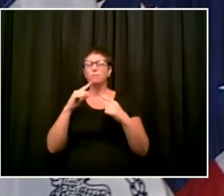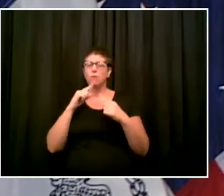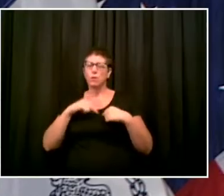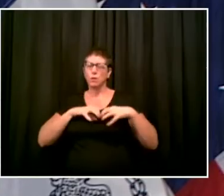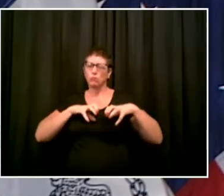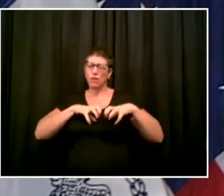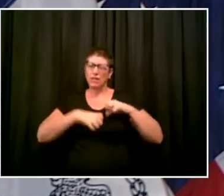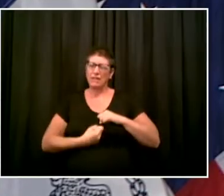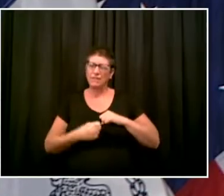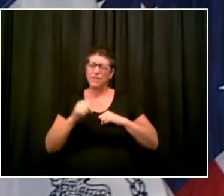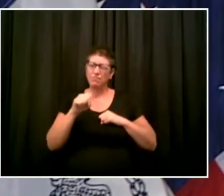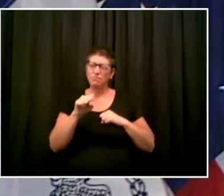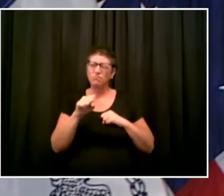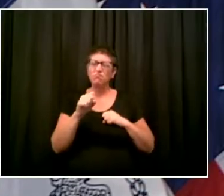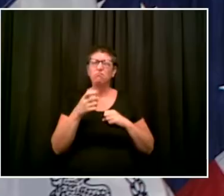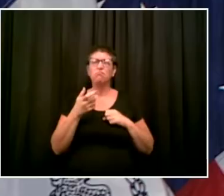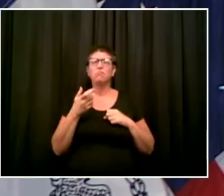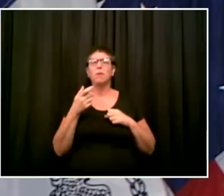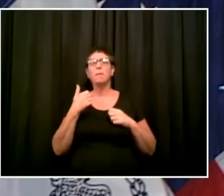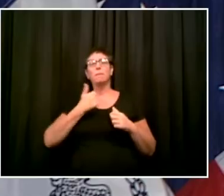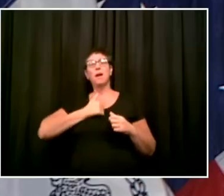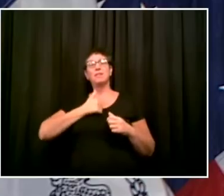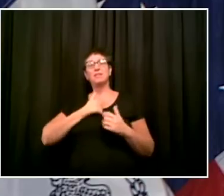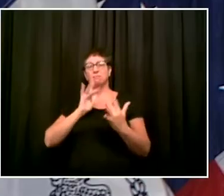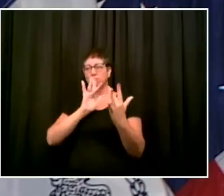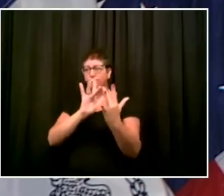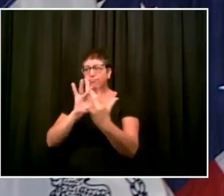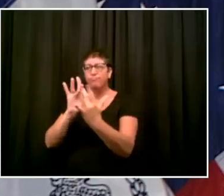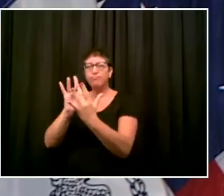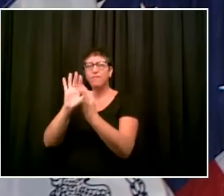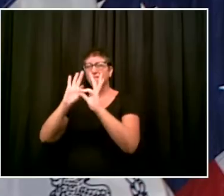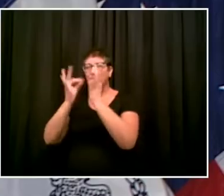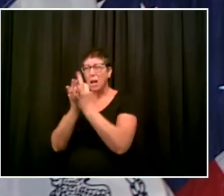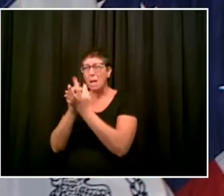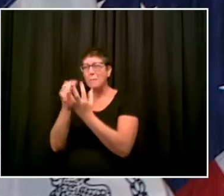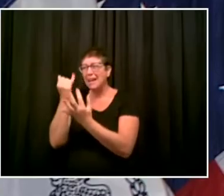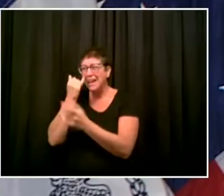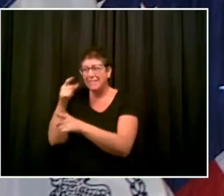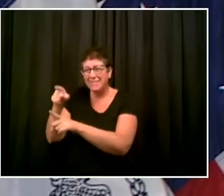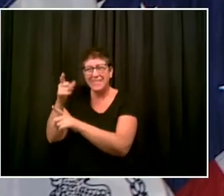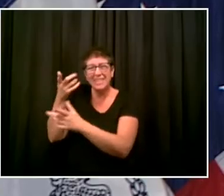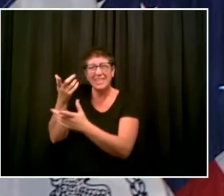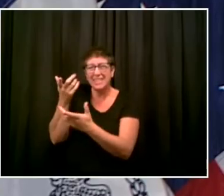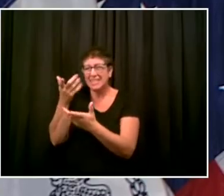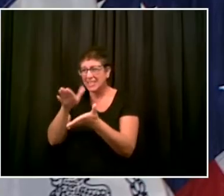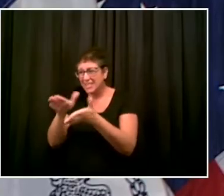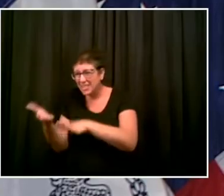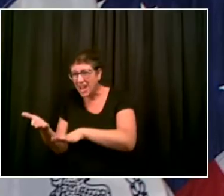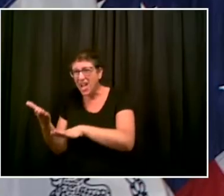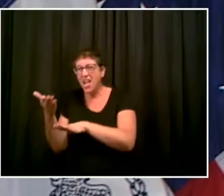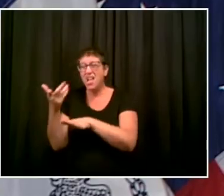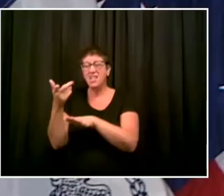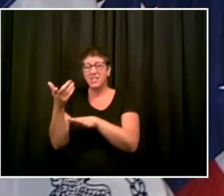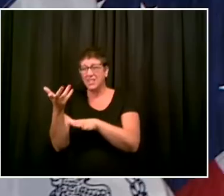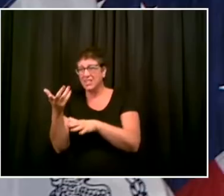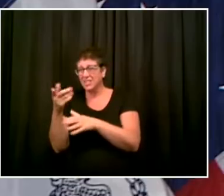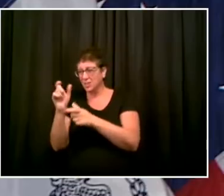THE VIOLENCE IS SO PAINFUL, POLICE COMMISSIONER DERT MOSHA EAND I HAVE SPENT TIME WITH THE